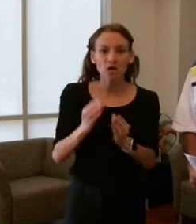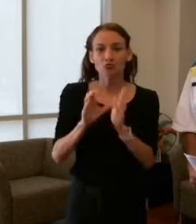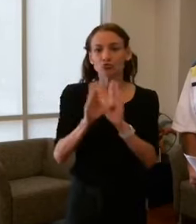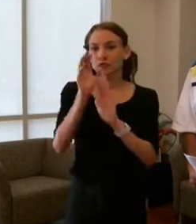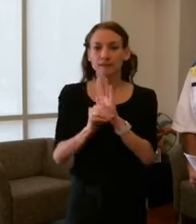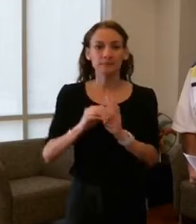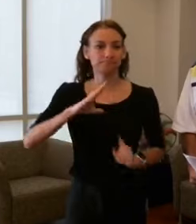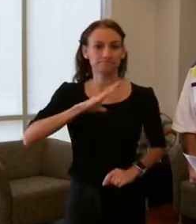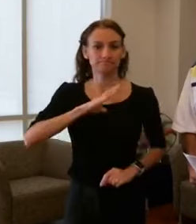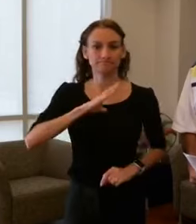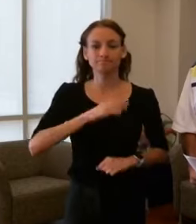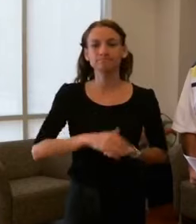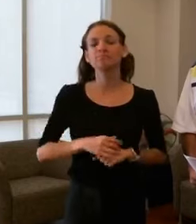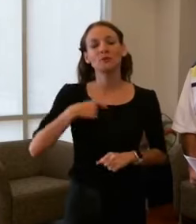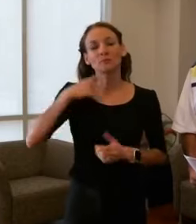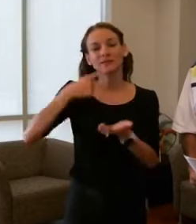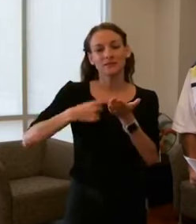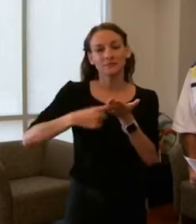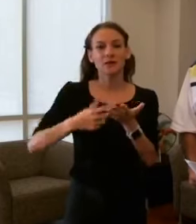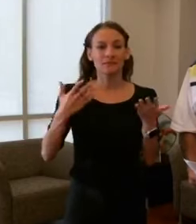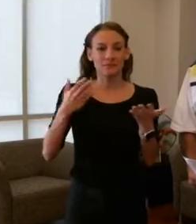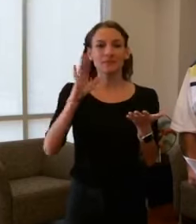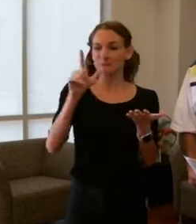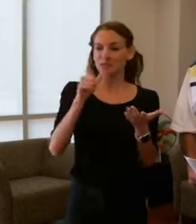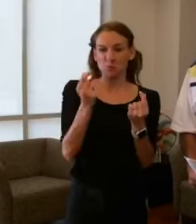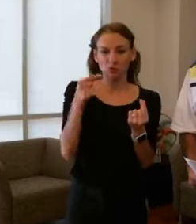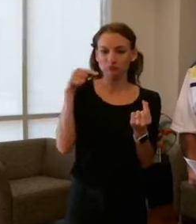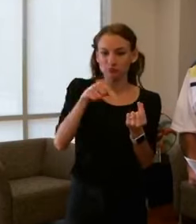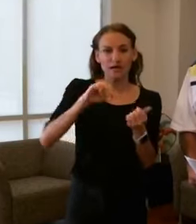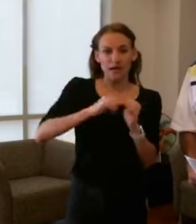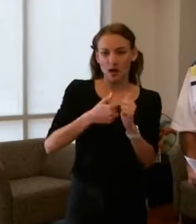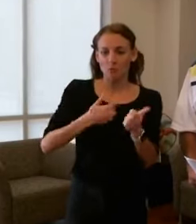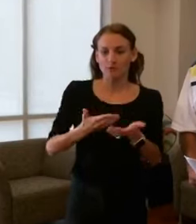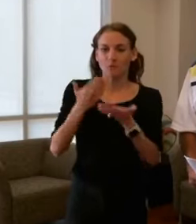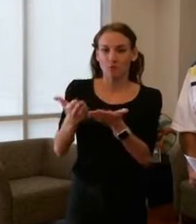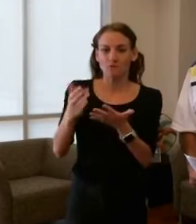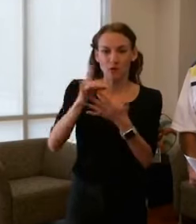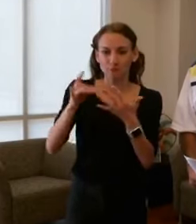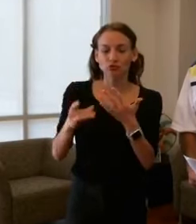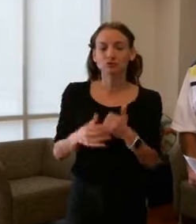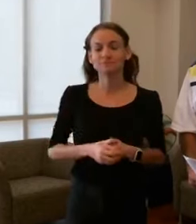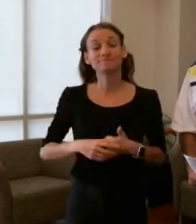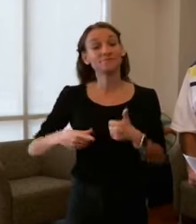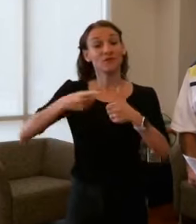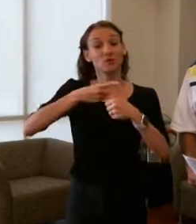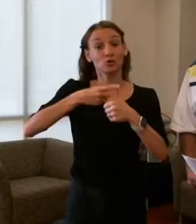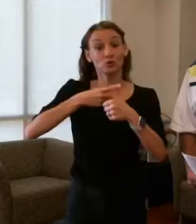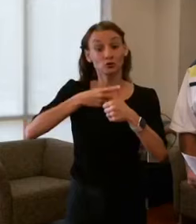and how these options might become available. So, first of all, admitted students' admission,